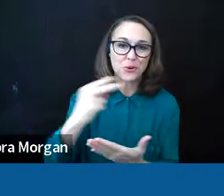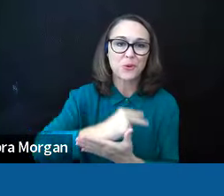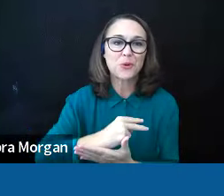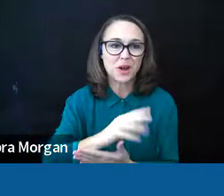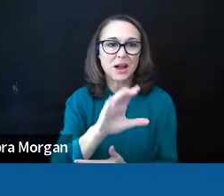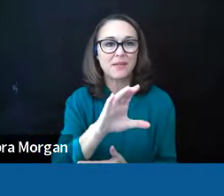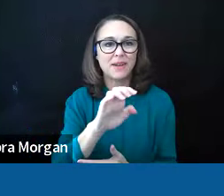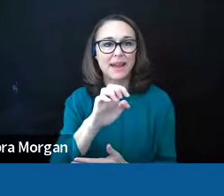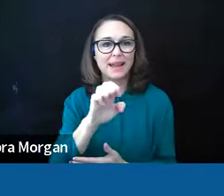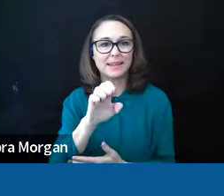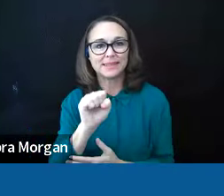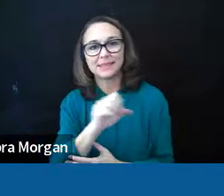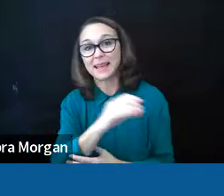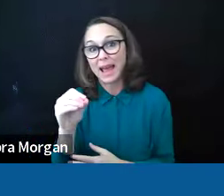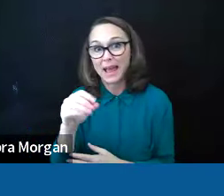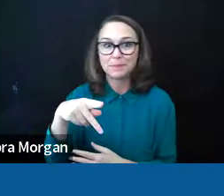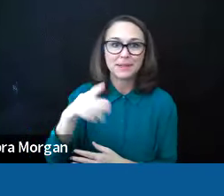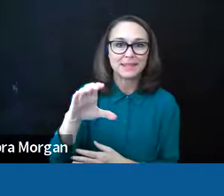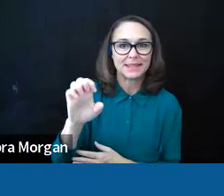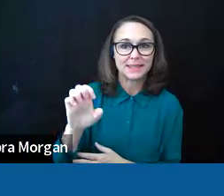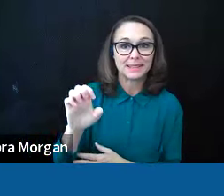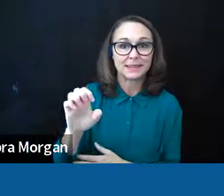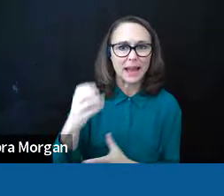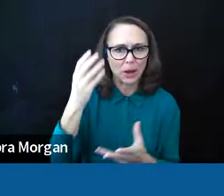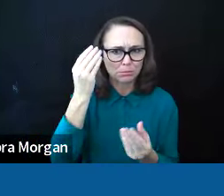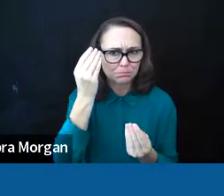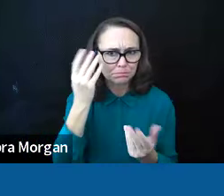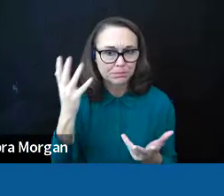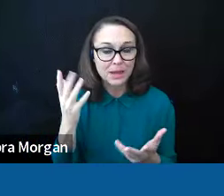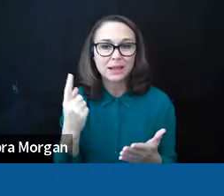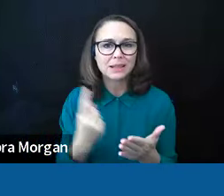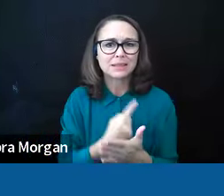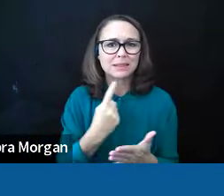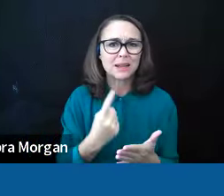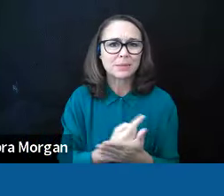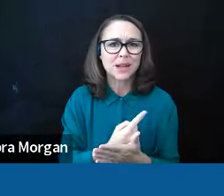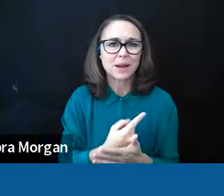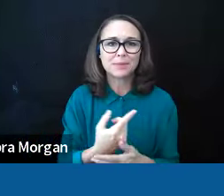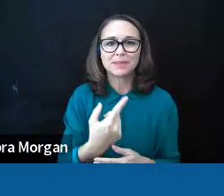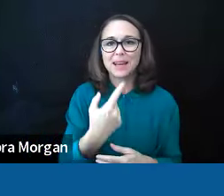and PCEs. Just a flag for everyone. Sometimes I do shorthand it to paces for positive childhood